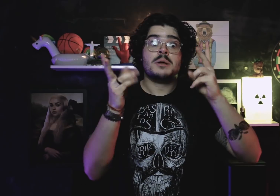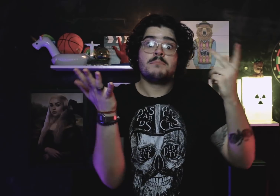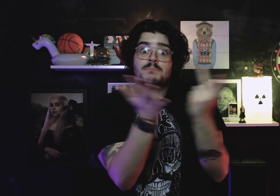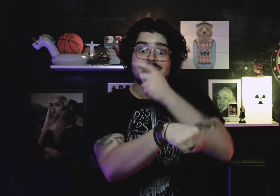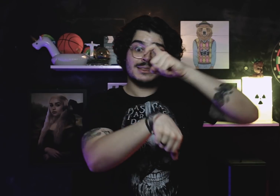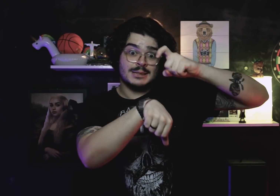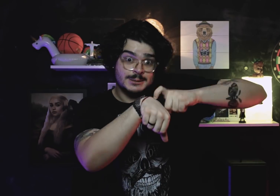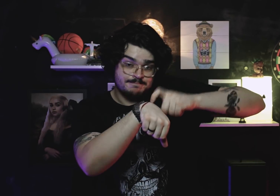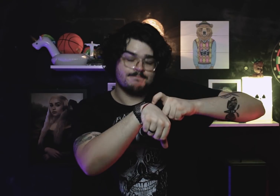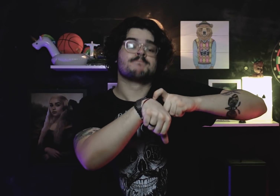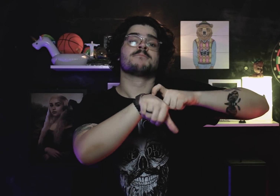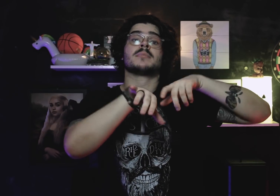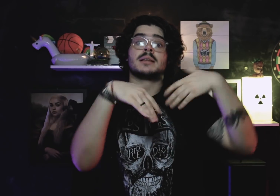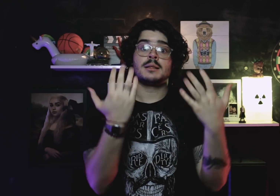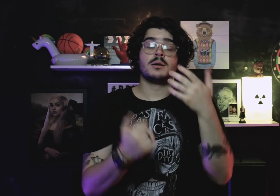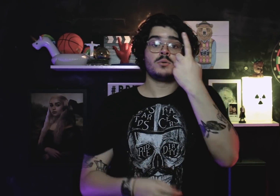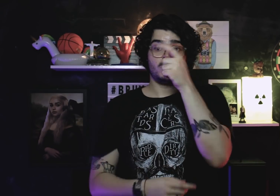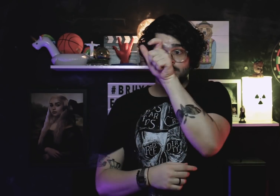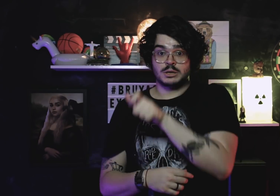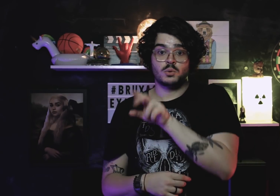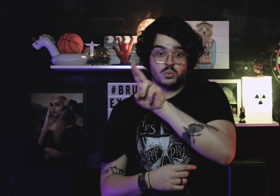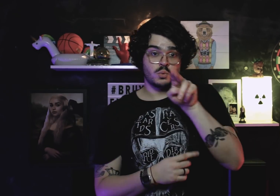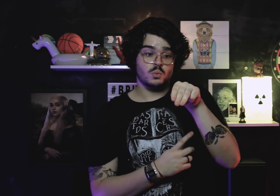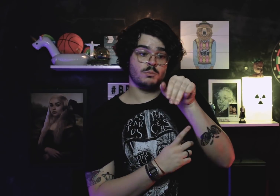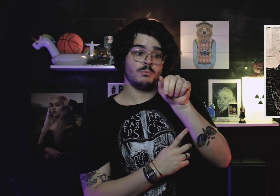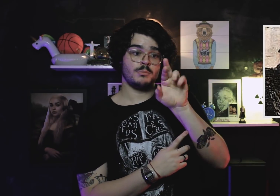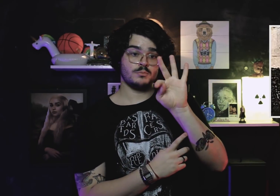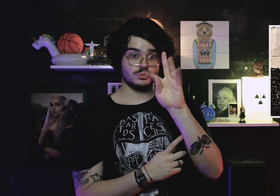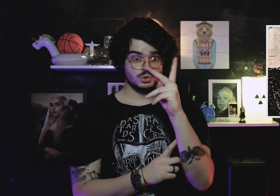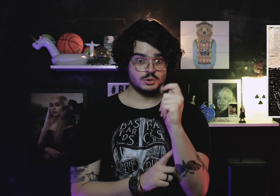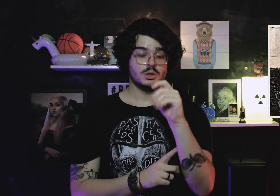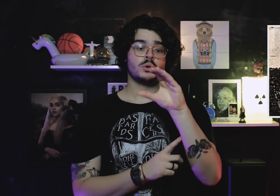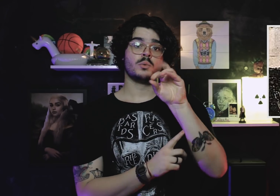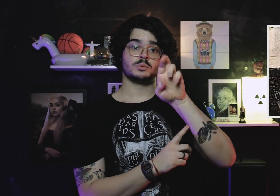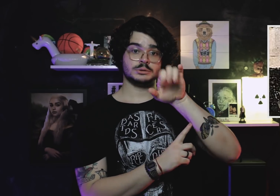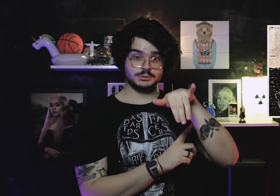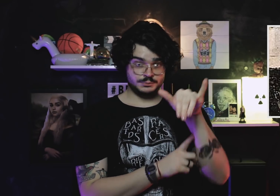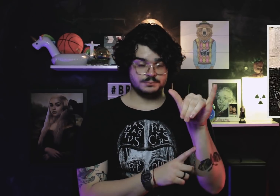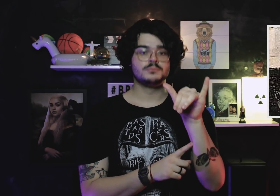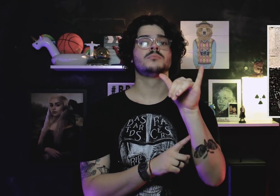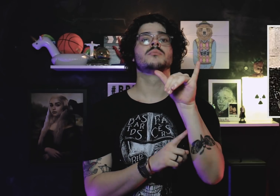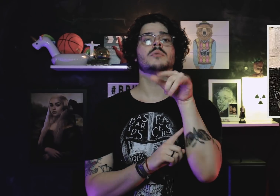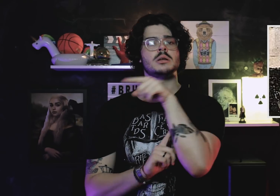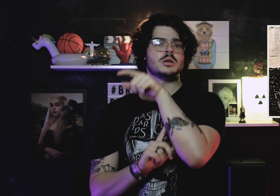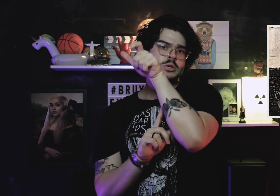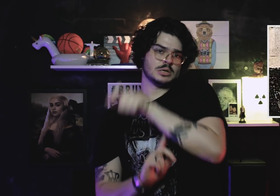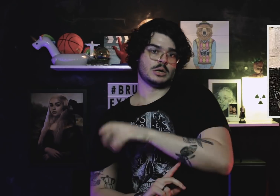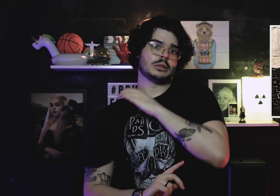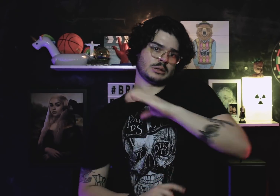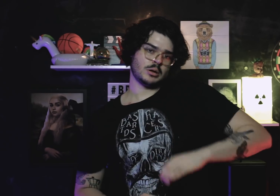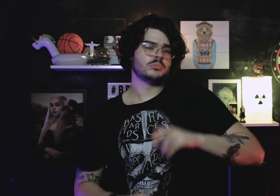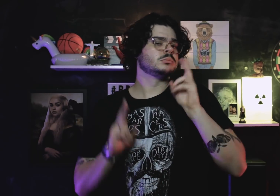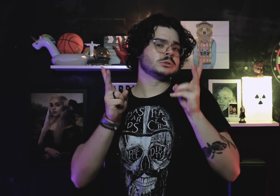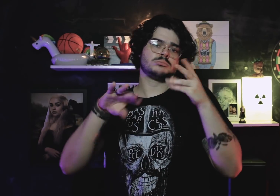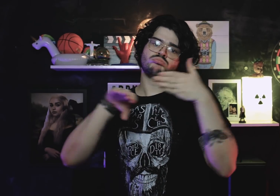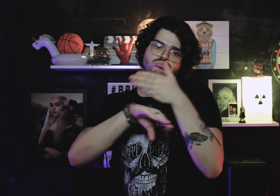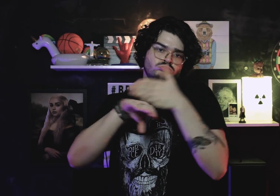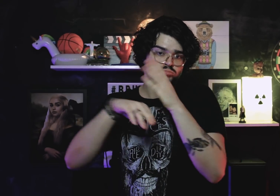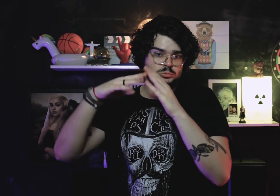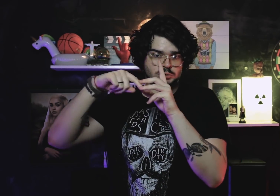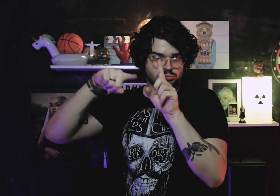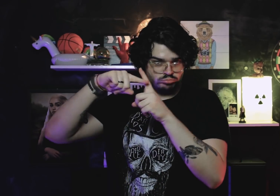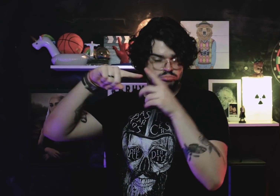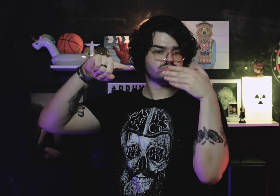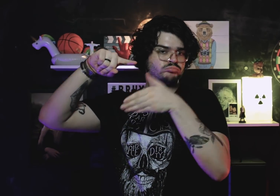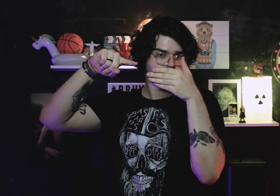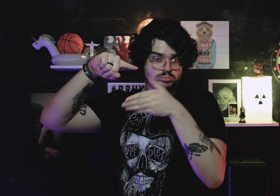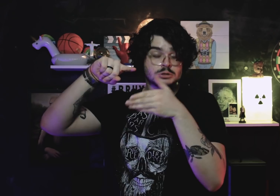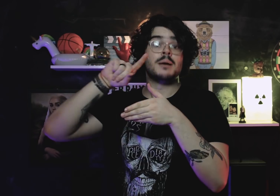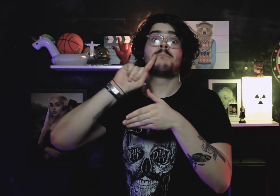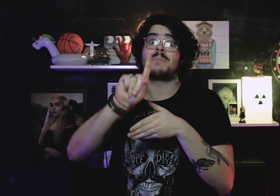At the same time, another accused of witchcraft, Martha Corey, who was a Christian and attended church,